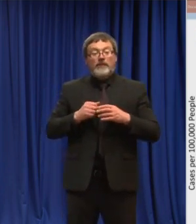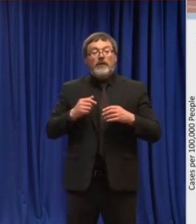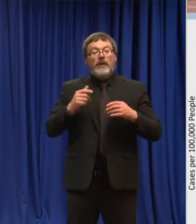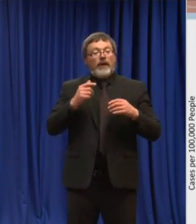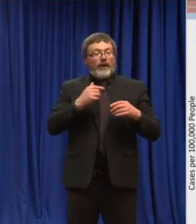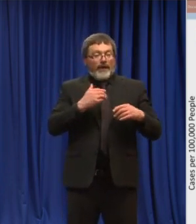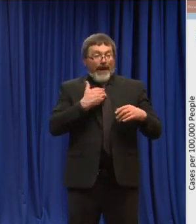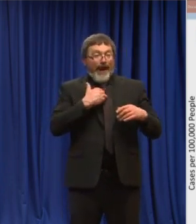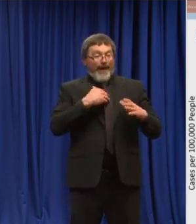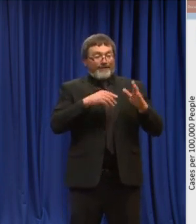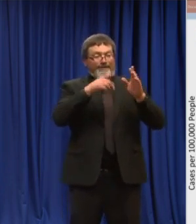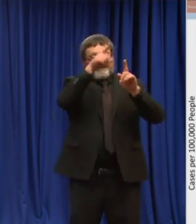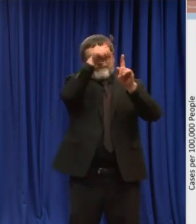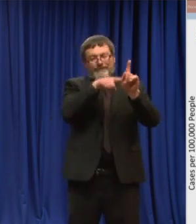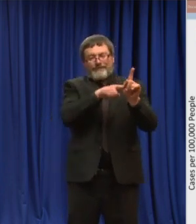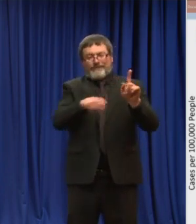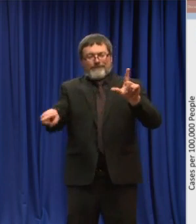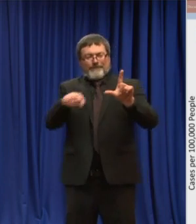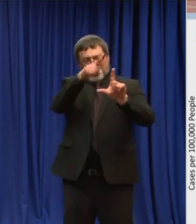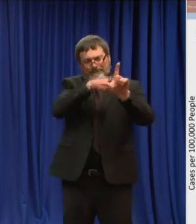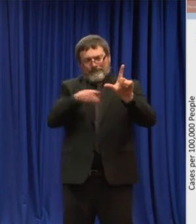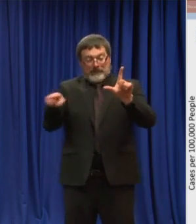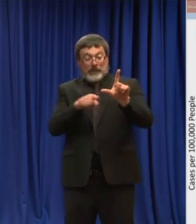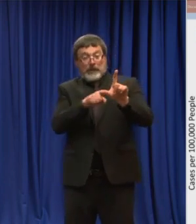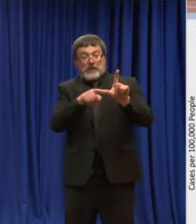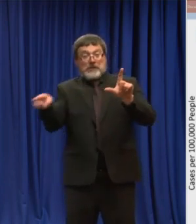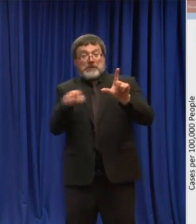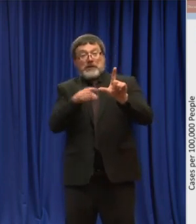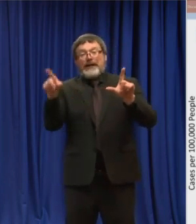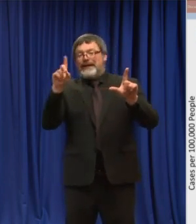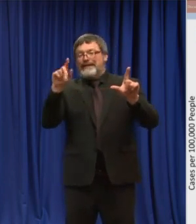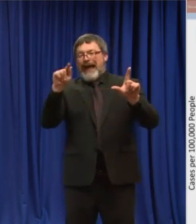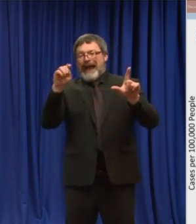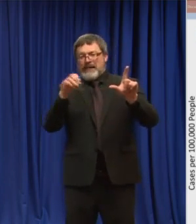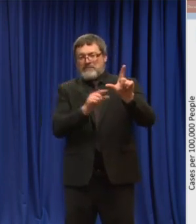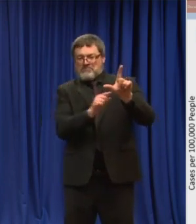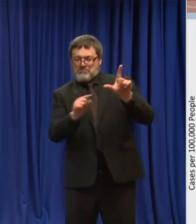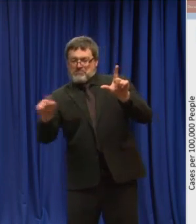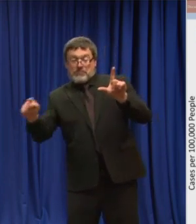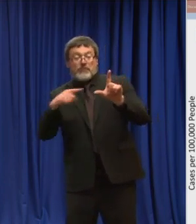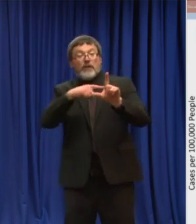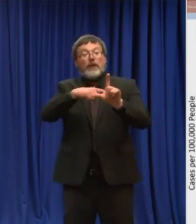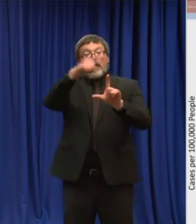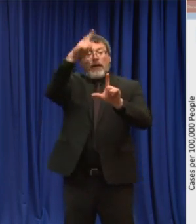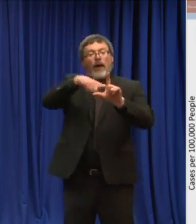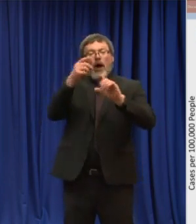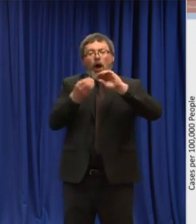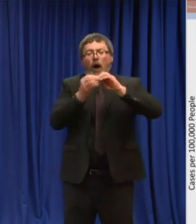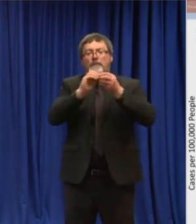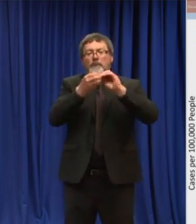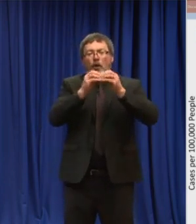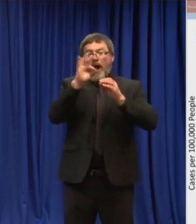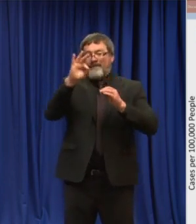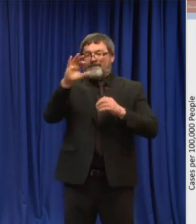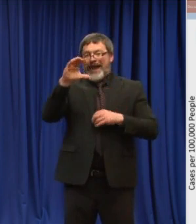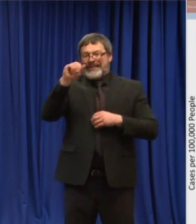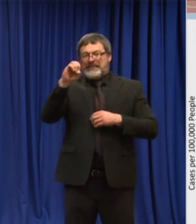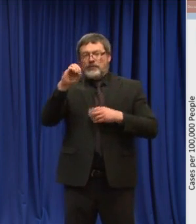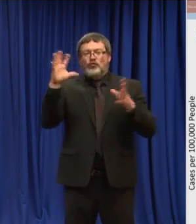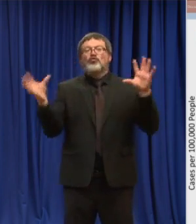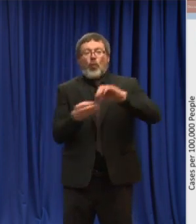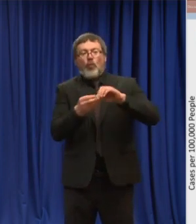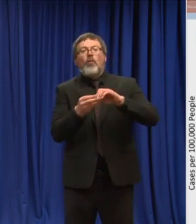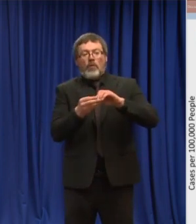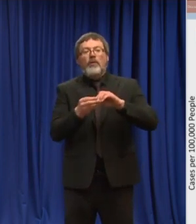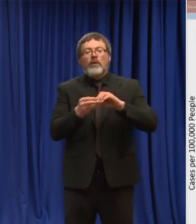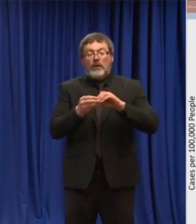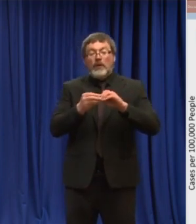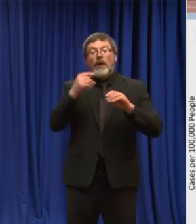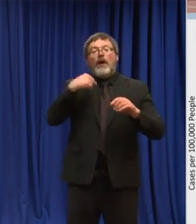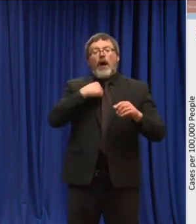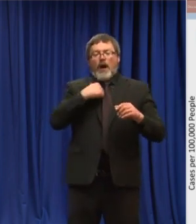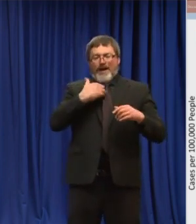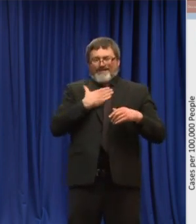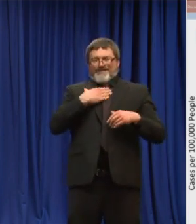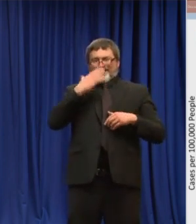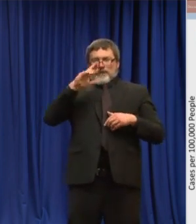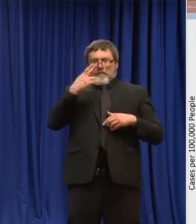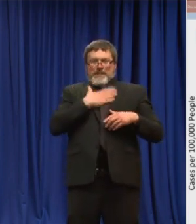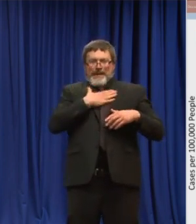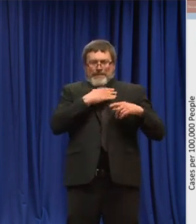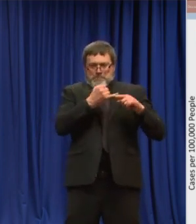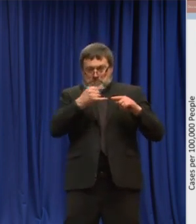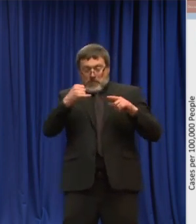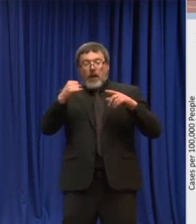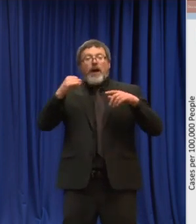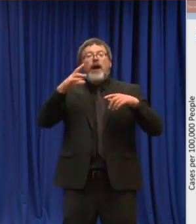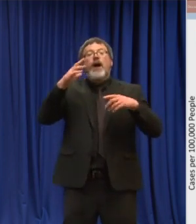S LOOKING AT THE DATE COMPARED TO THE VERTICAL AXIS, WHICH LOOKS AT THE NUMBER OF COVID-19 CASES PER HUNDRED THOUSAND PEOPLE THIS COMPARES THE DIFFERENT STATES IN NEW ENGLAND.